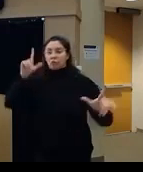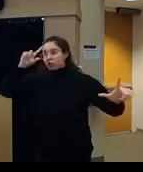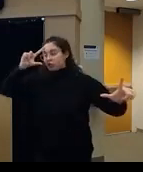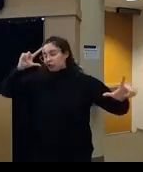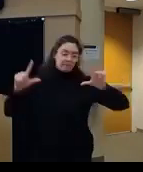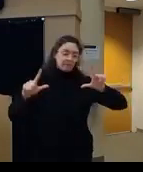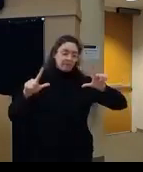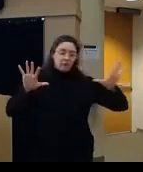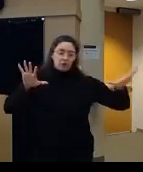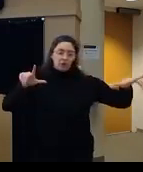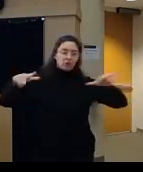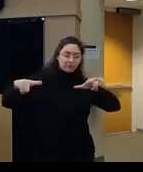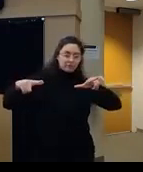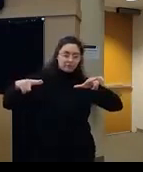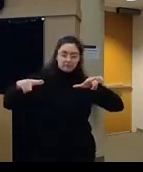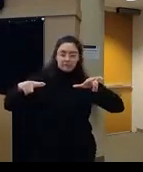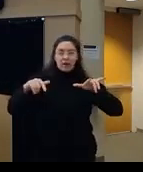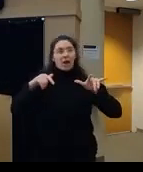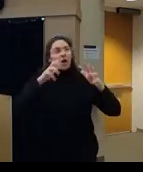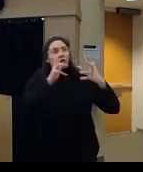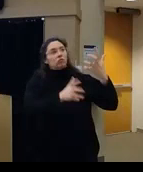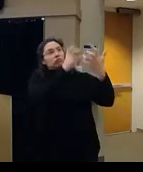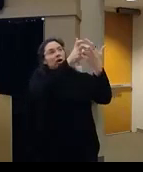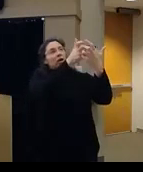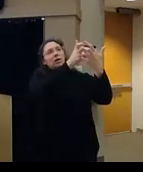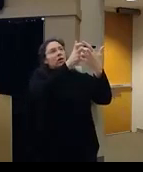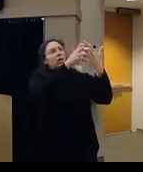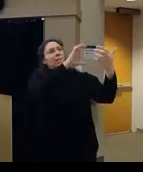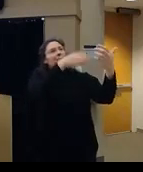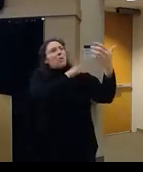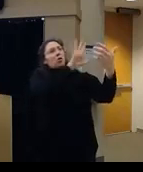dispute the irrational need to relate to the power or the reality of other people and relate to our